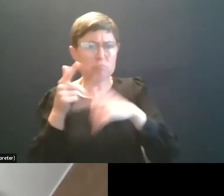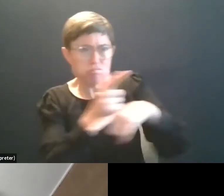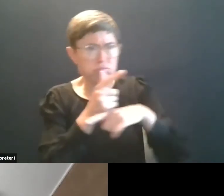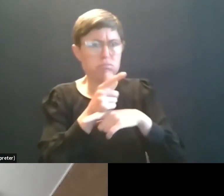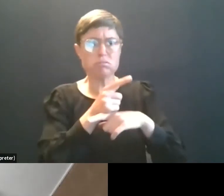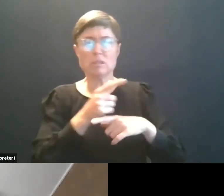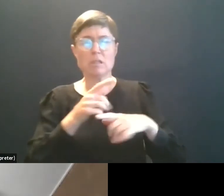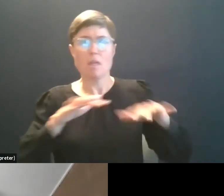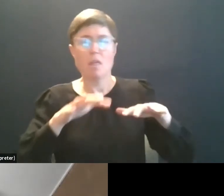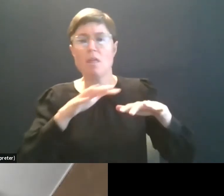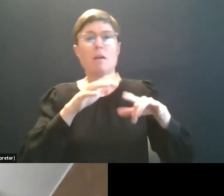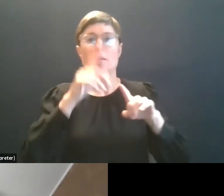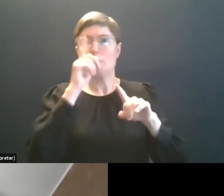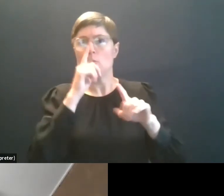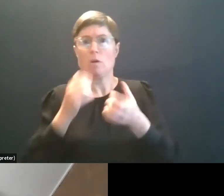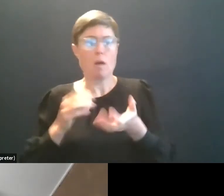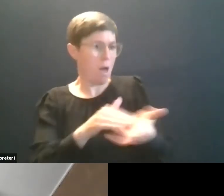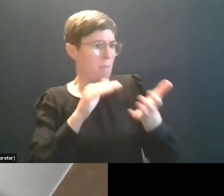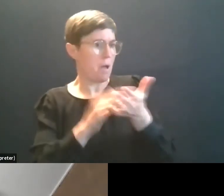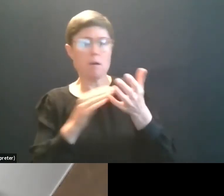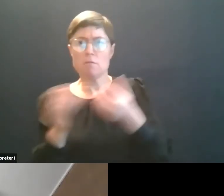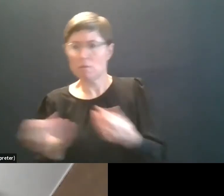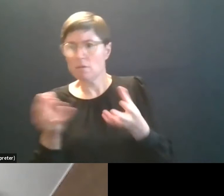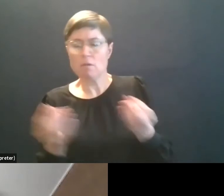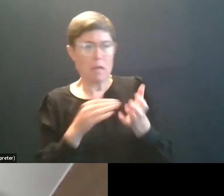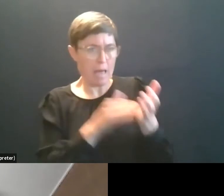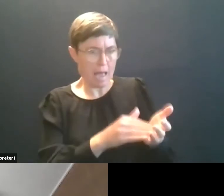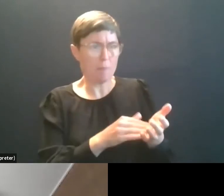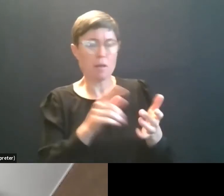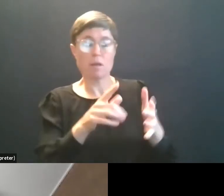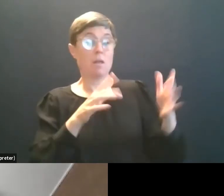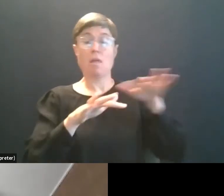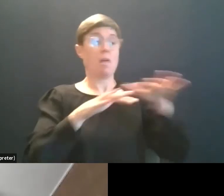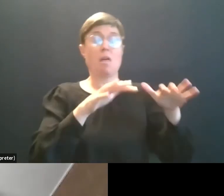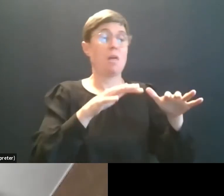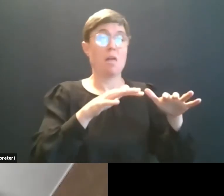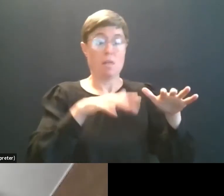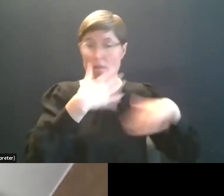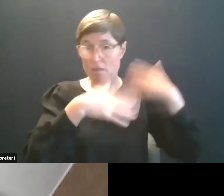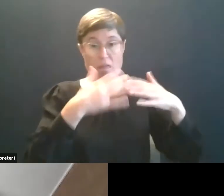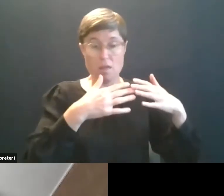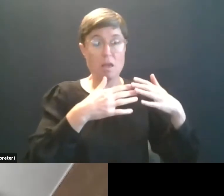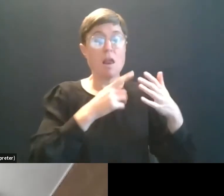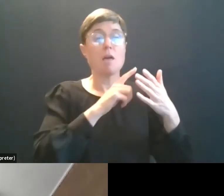to support bushfire-affected community, it is often not in that moment, but several months